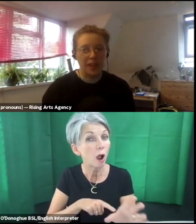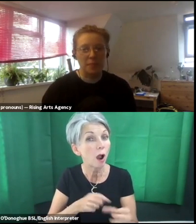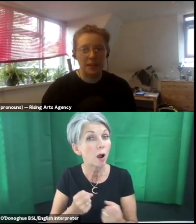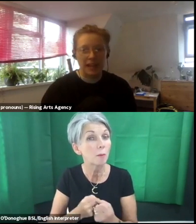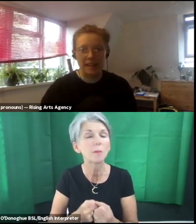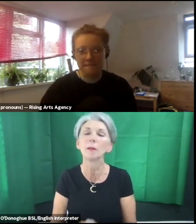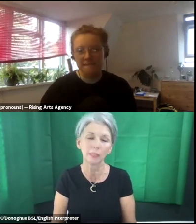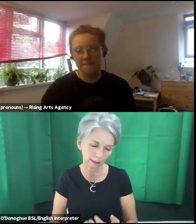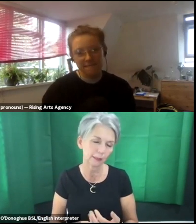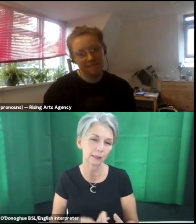And what role they can play.